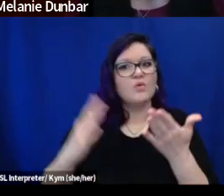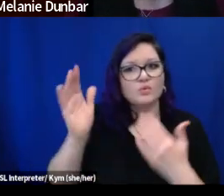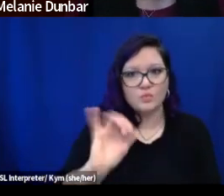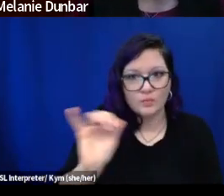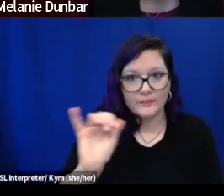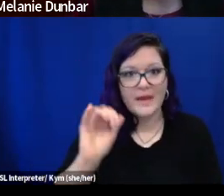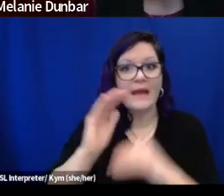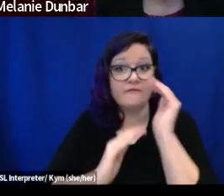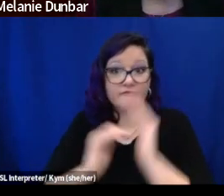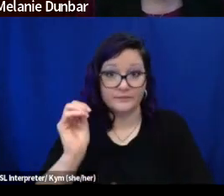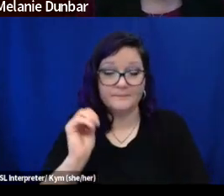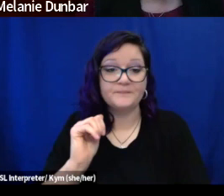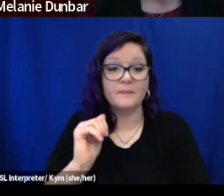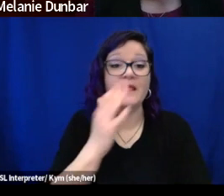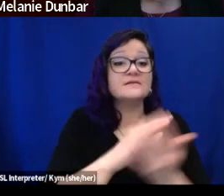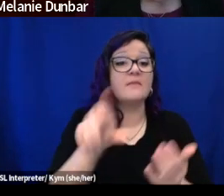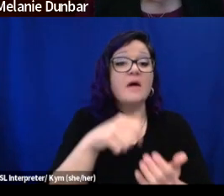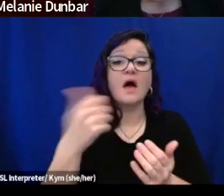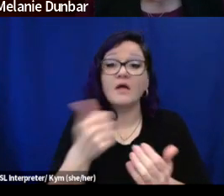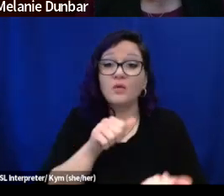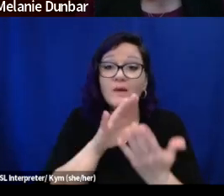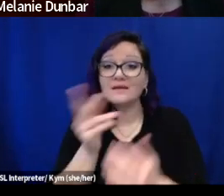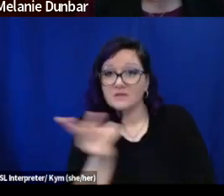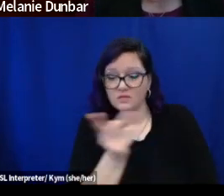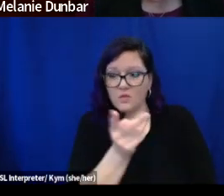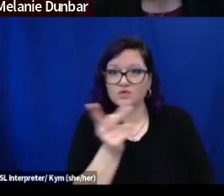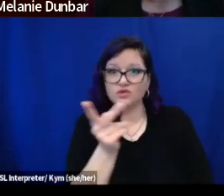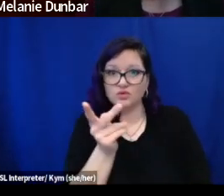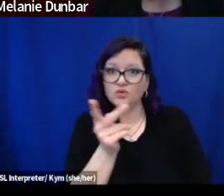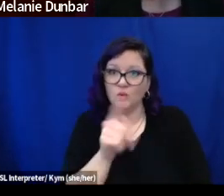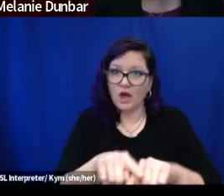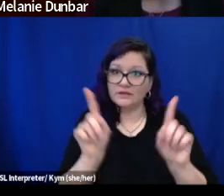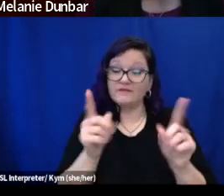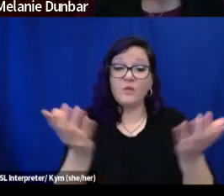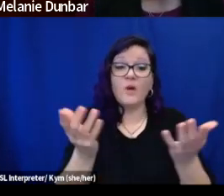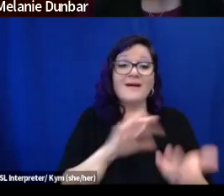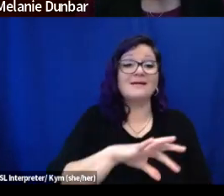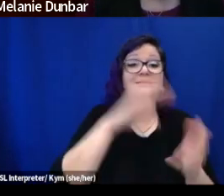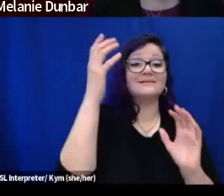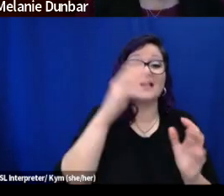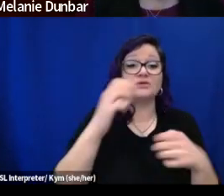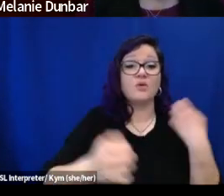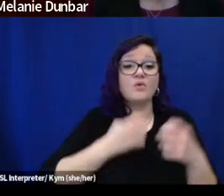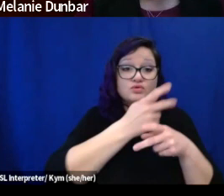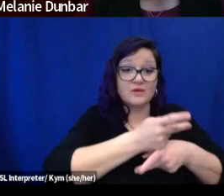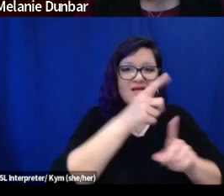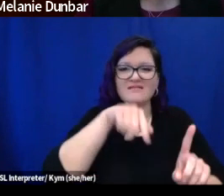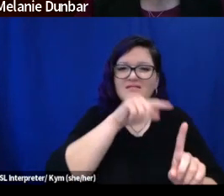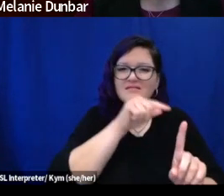Some other ways that these two areas diverge is that disaster emotional care focuses on cognitive,